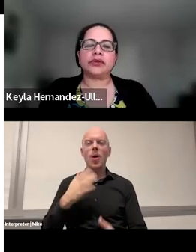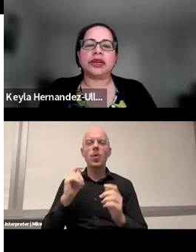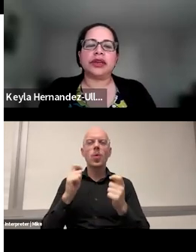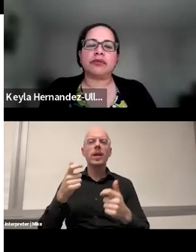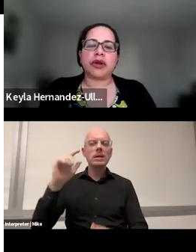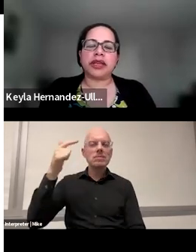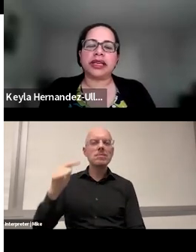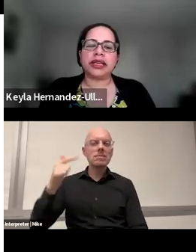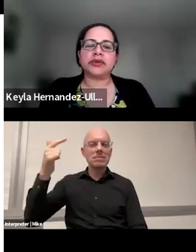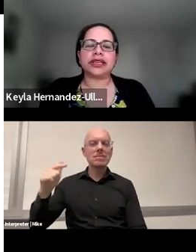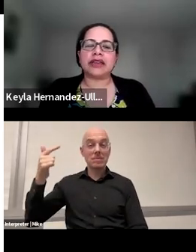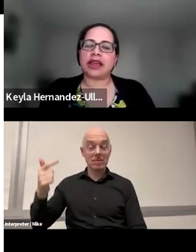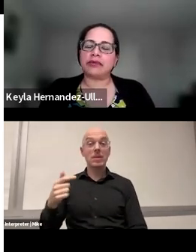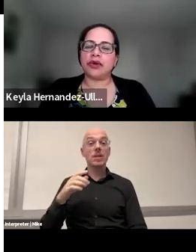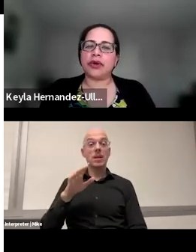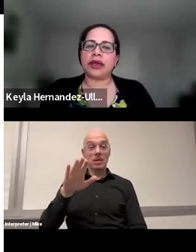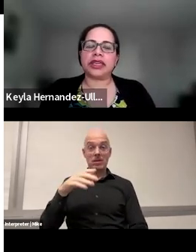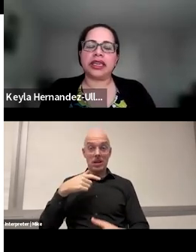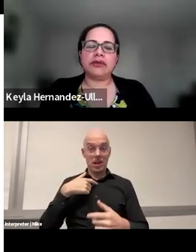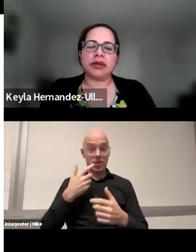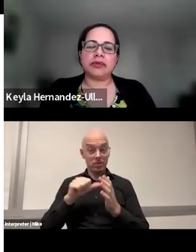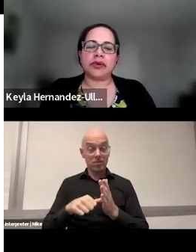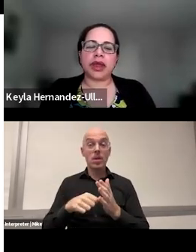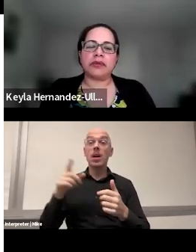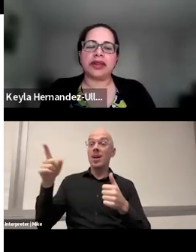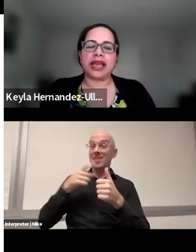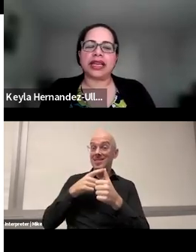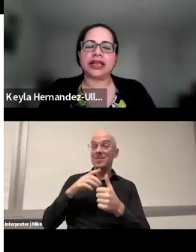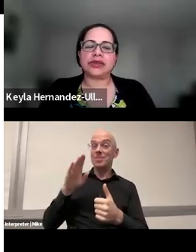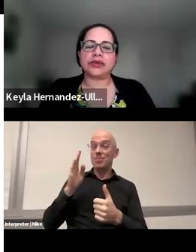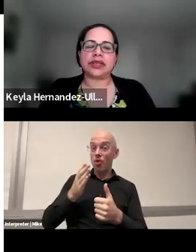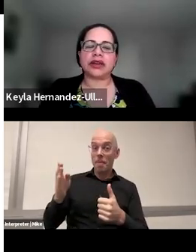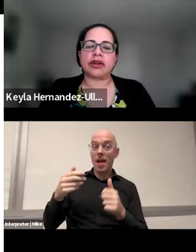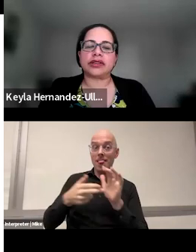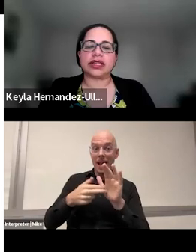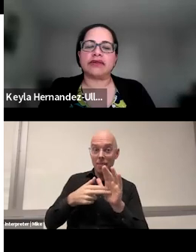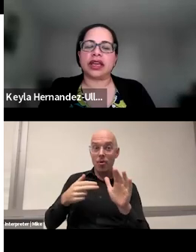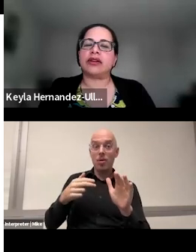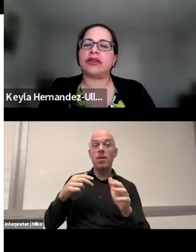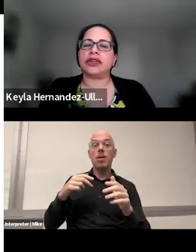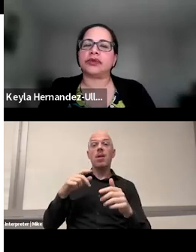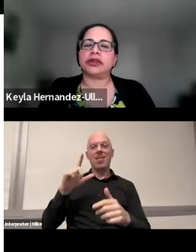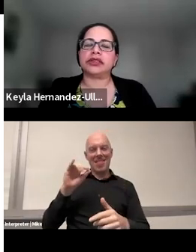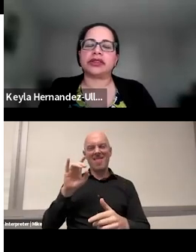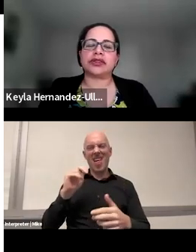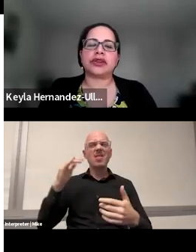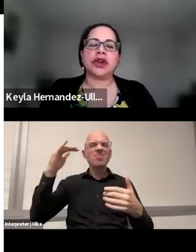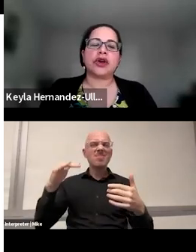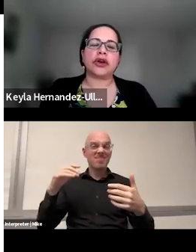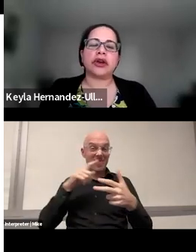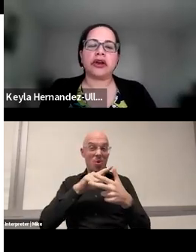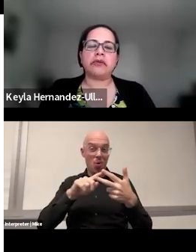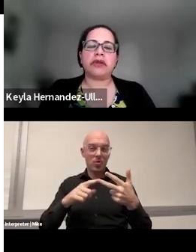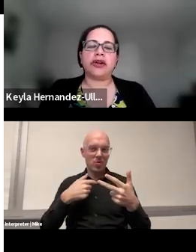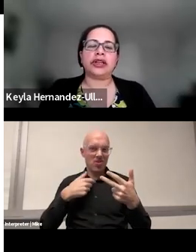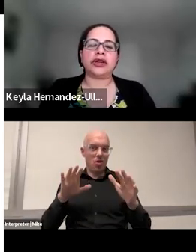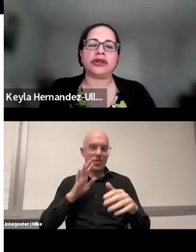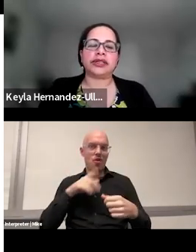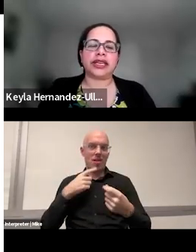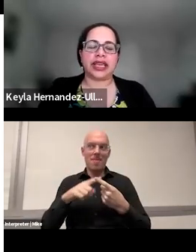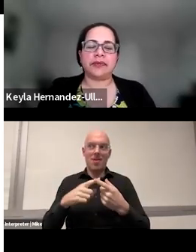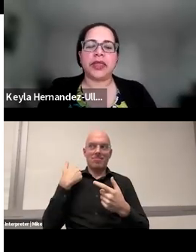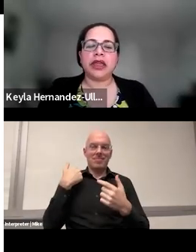Keyla Hernandez-Ulloa: I will go quickly through these, but wanted to note broadband labels, lifeline program, the Era program 9, 8, 8. Suicide and crisis lifeline are things we discussed